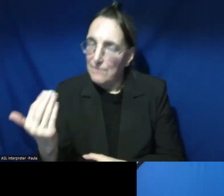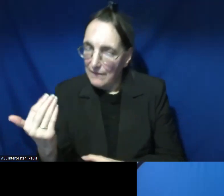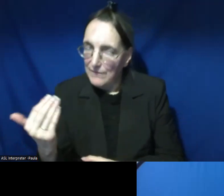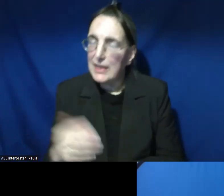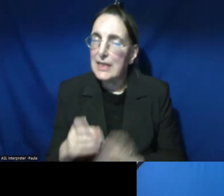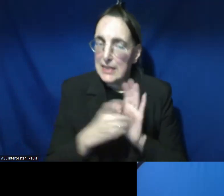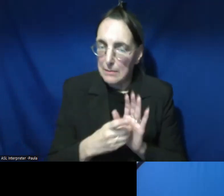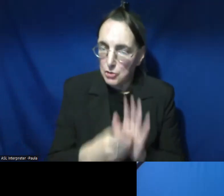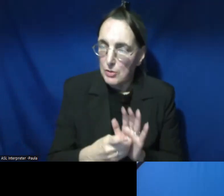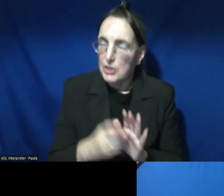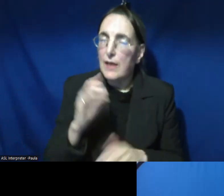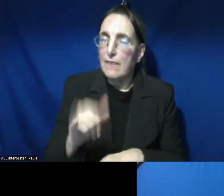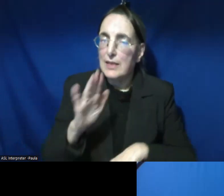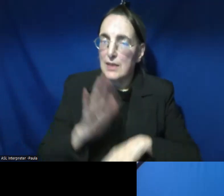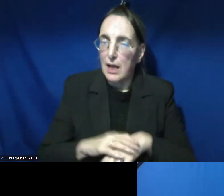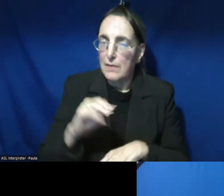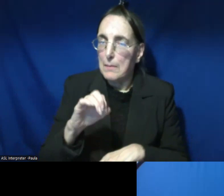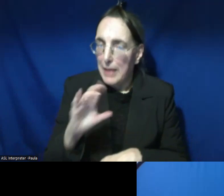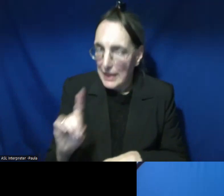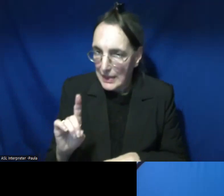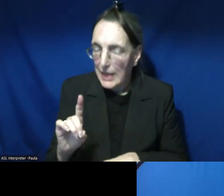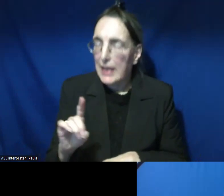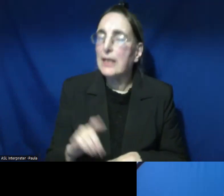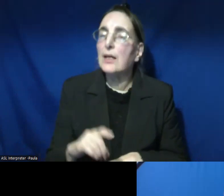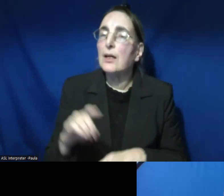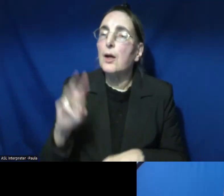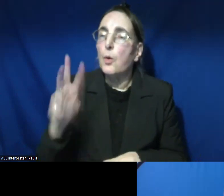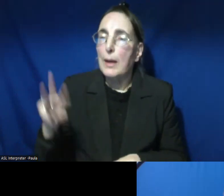would be on the Medicaid.gov website under the state waivers list.